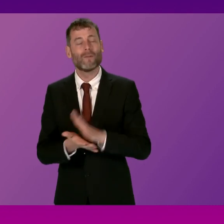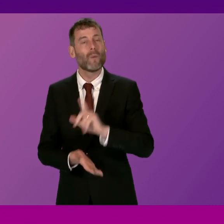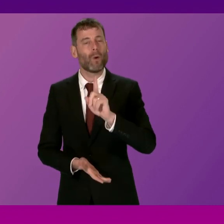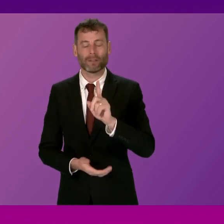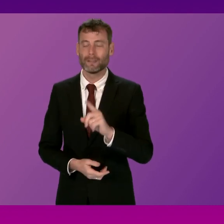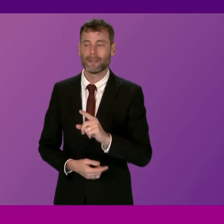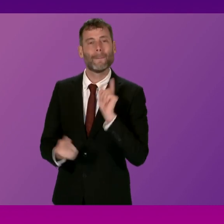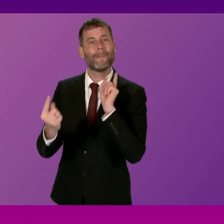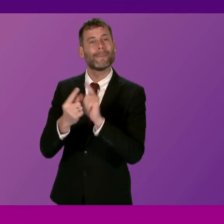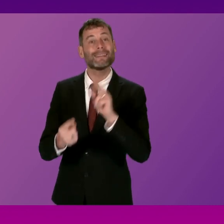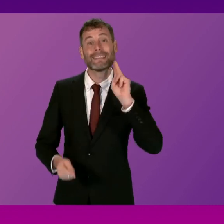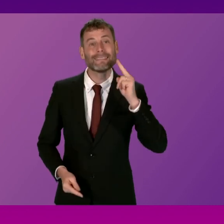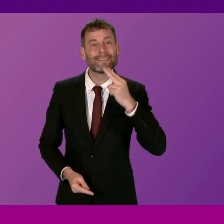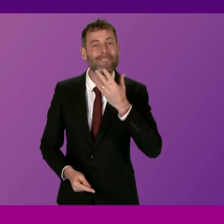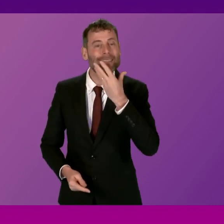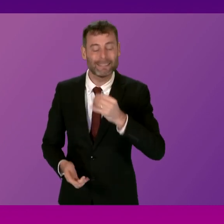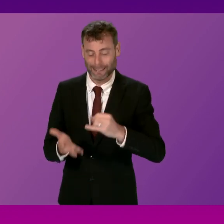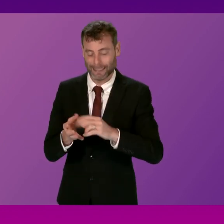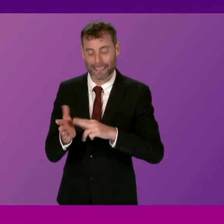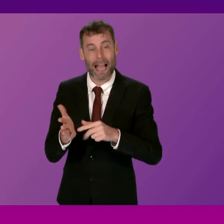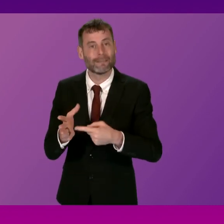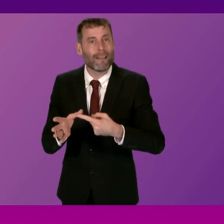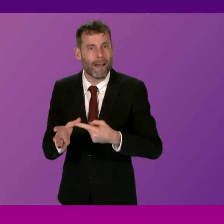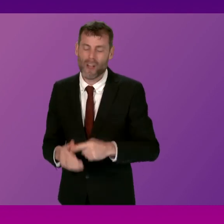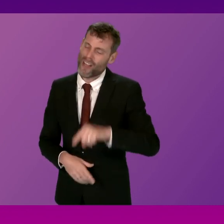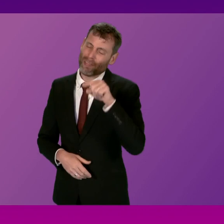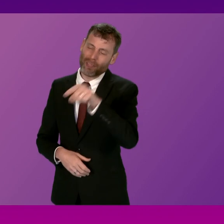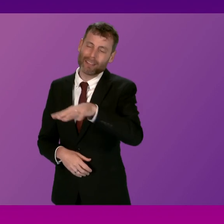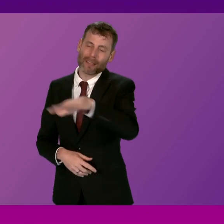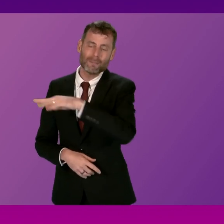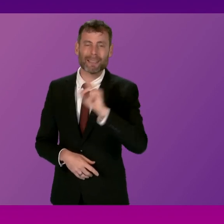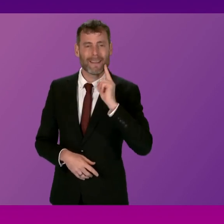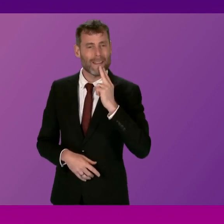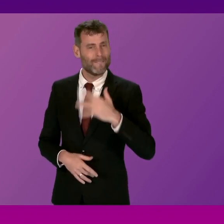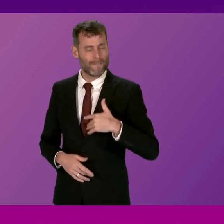The club was a haven for deaf people where they were not just supported; they were given